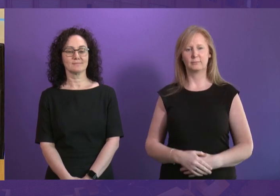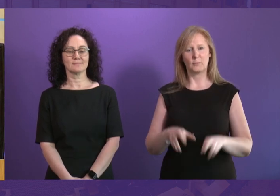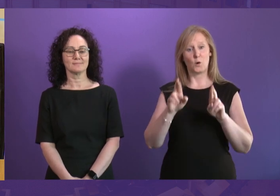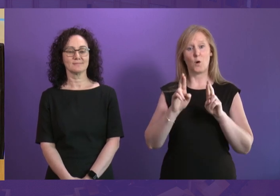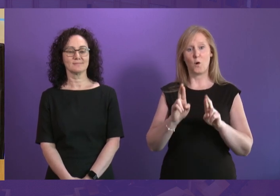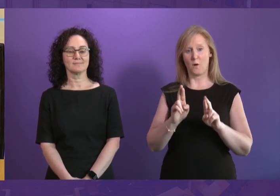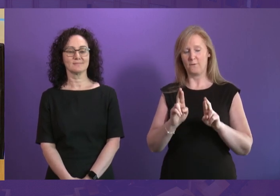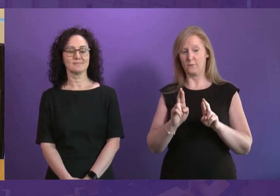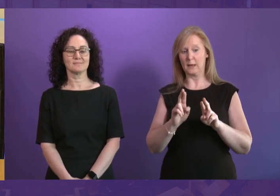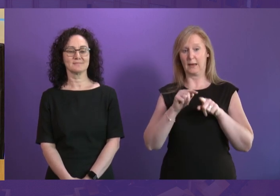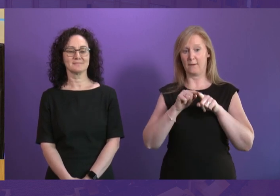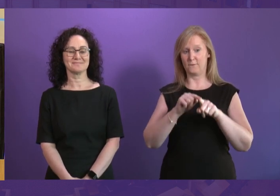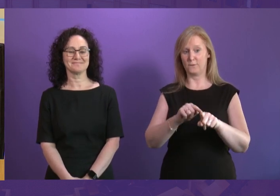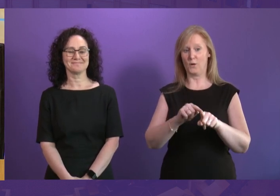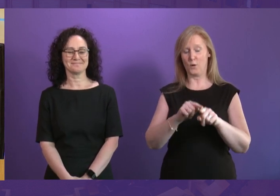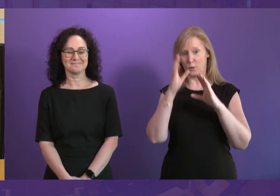adhered to. And on that note, Jackson Carlaw.